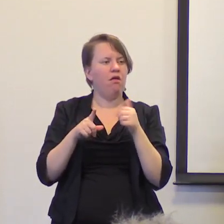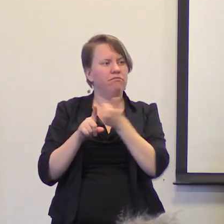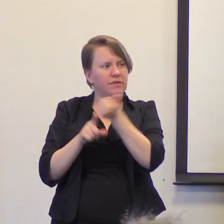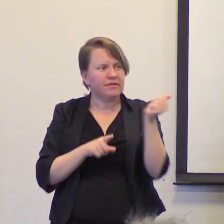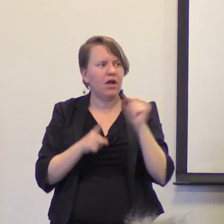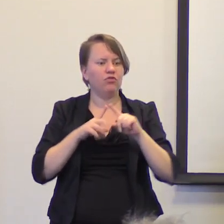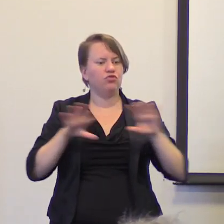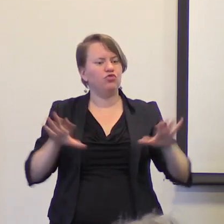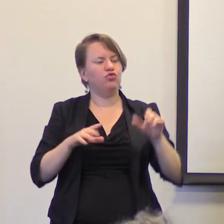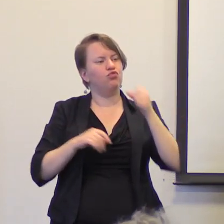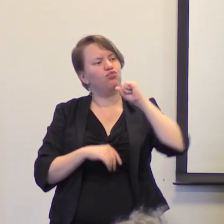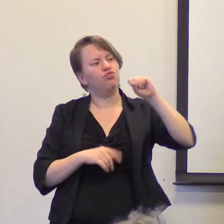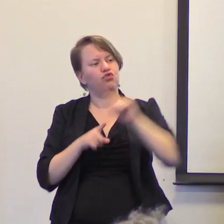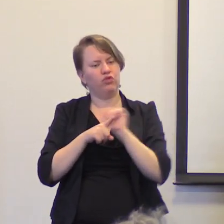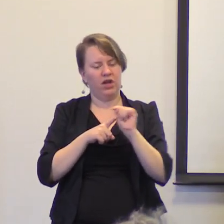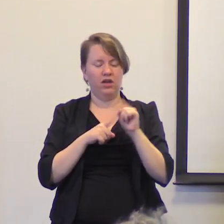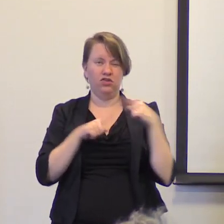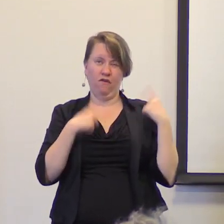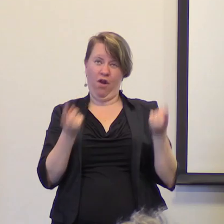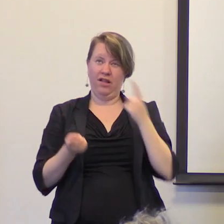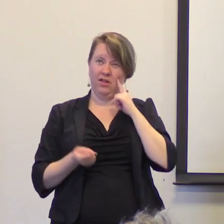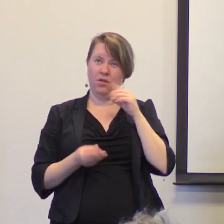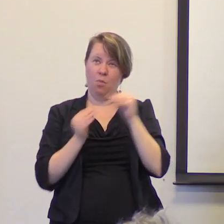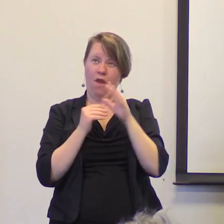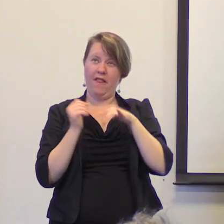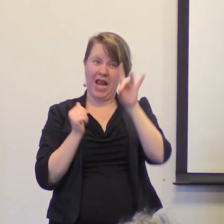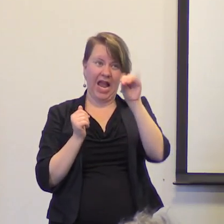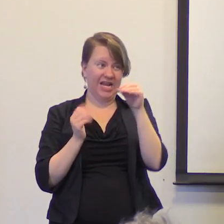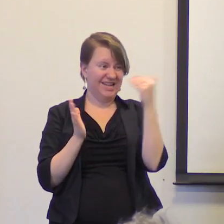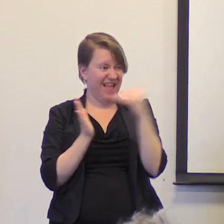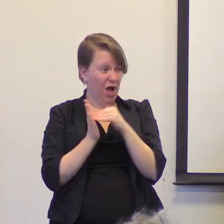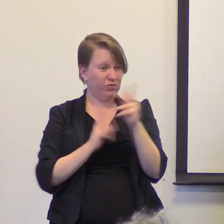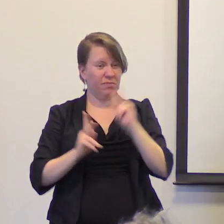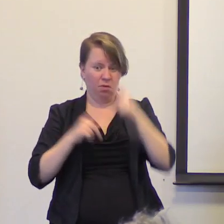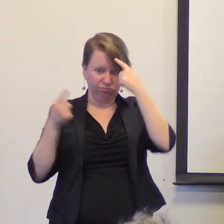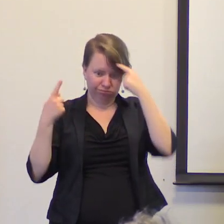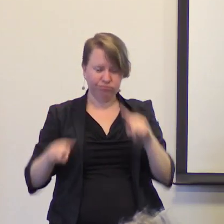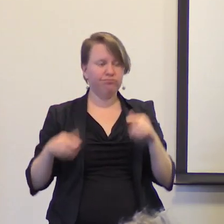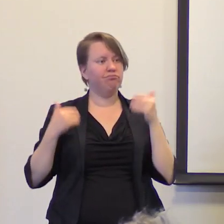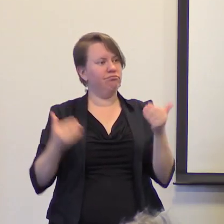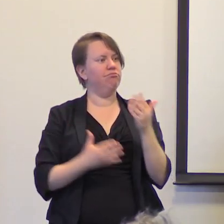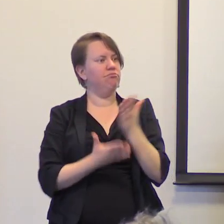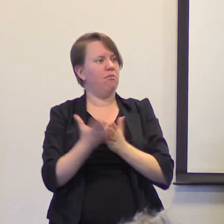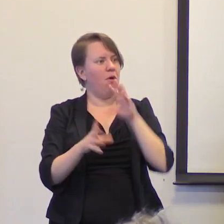So far, the last time I looked, it was over 80,000 people had agreed to be in part of that program.